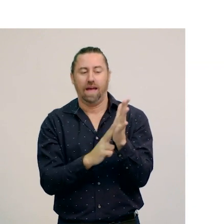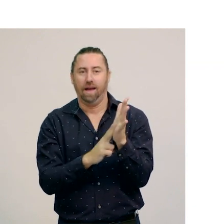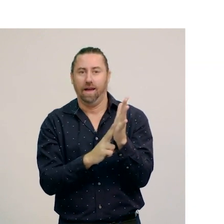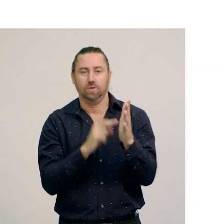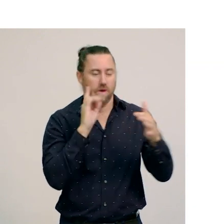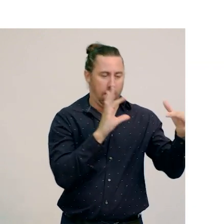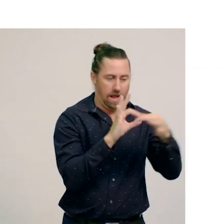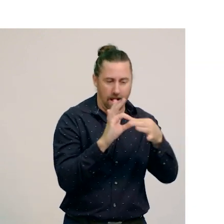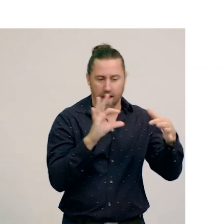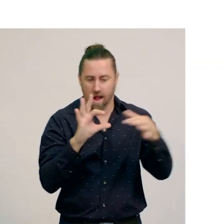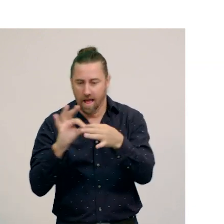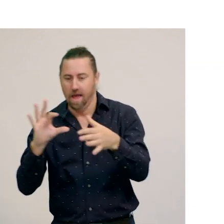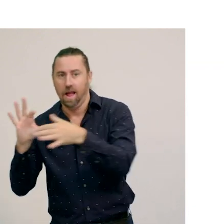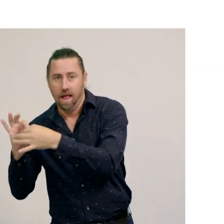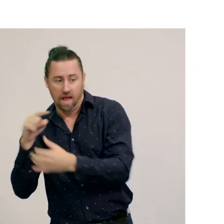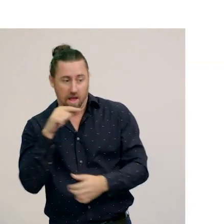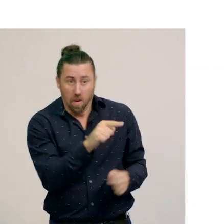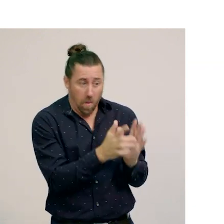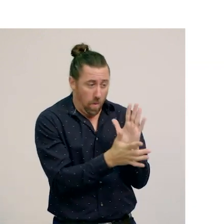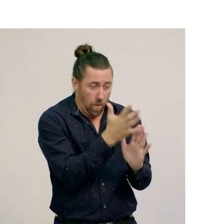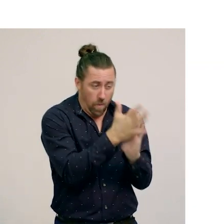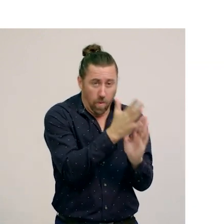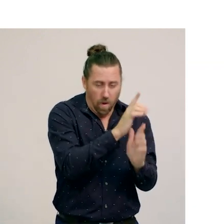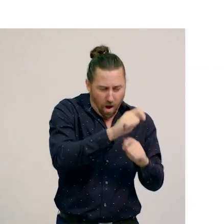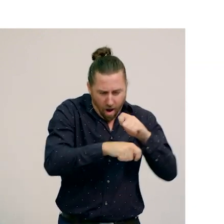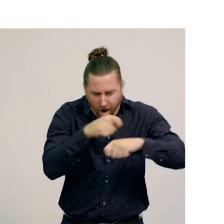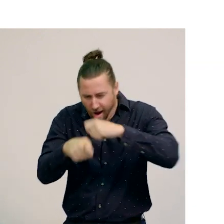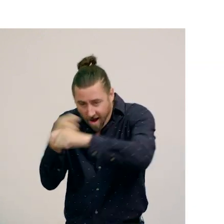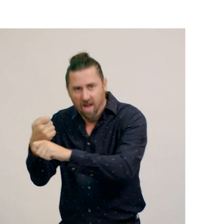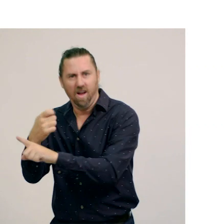that occur when fossil fuels are burned to create electricity.